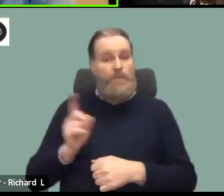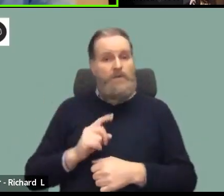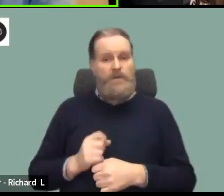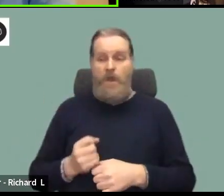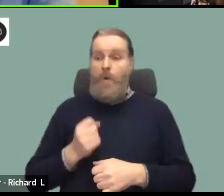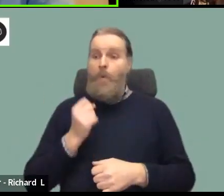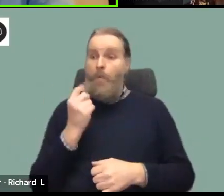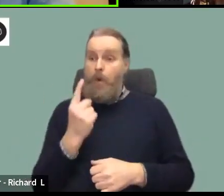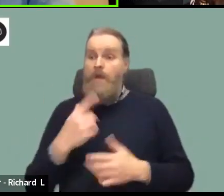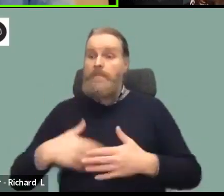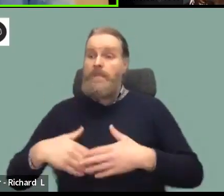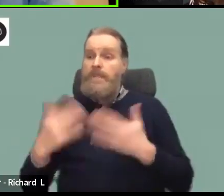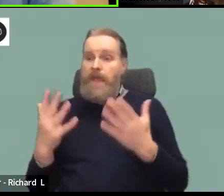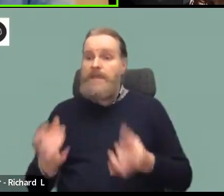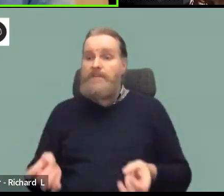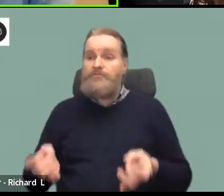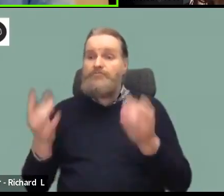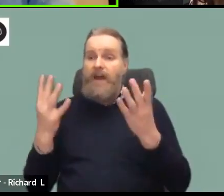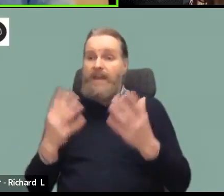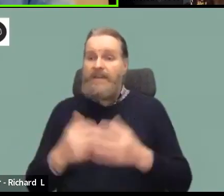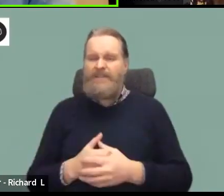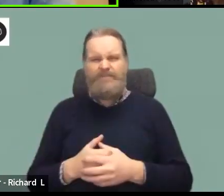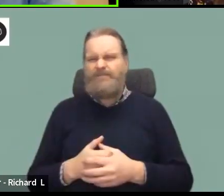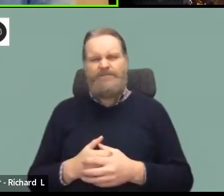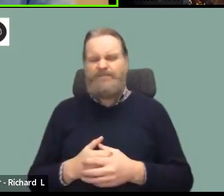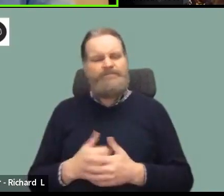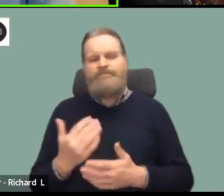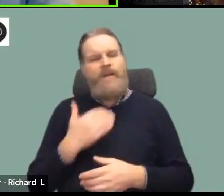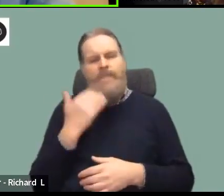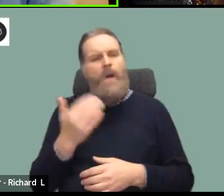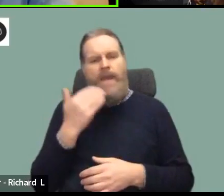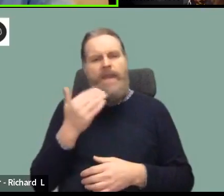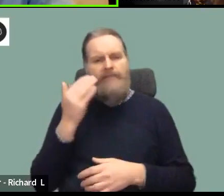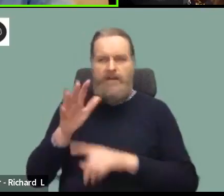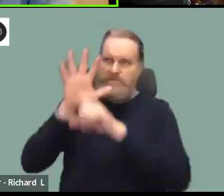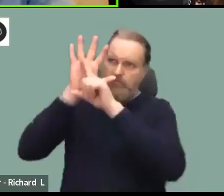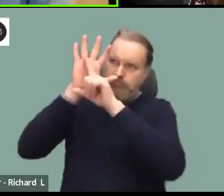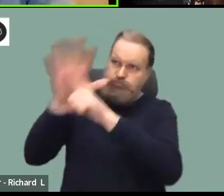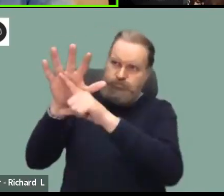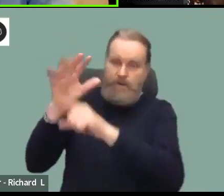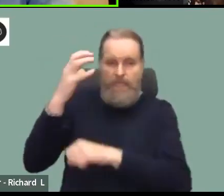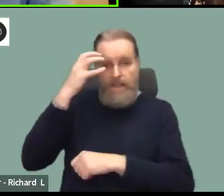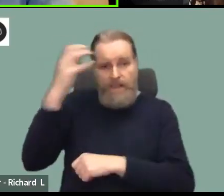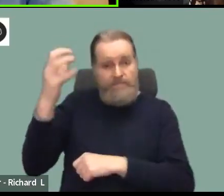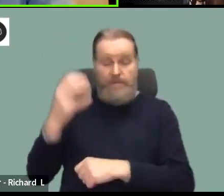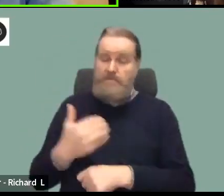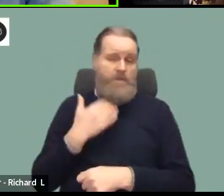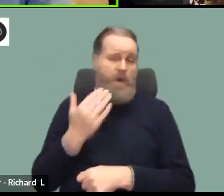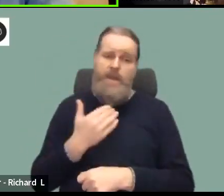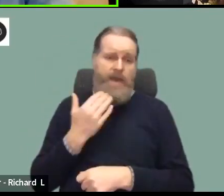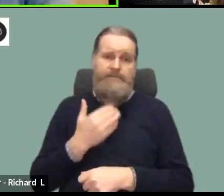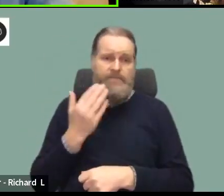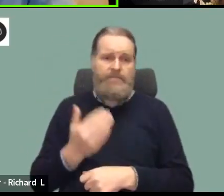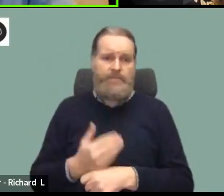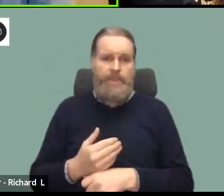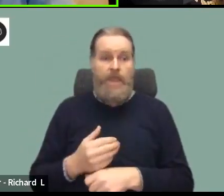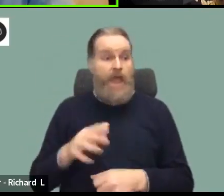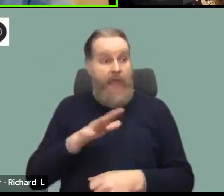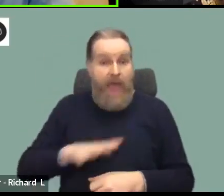union tells us that calling one day strikes. do now Do not in themselves put enough pressure on the government to force them to make. concern